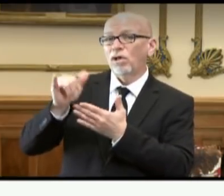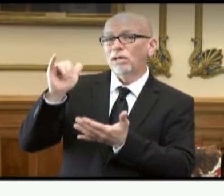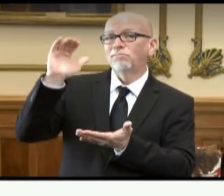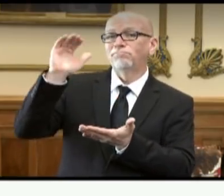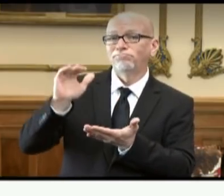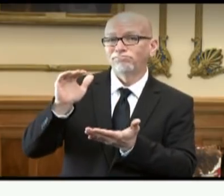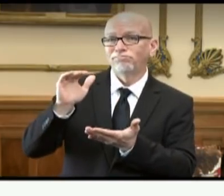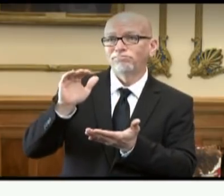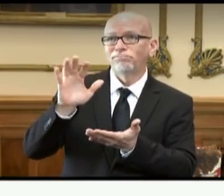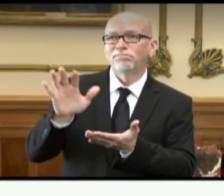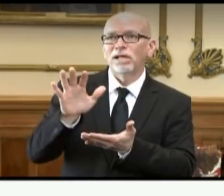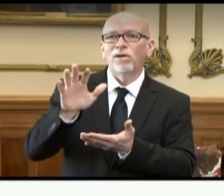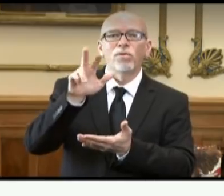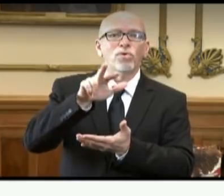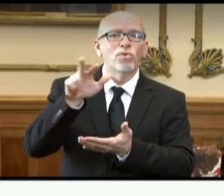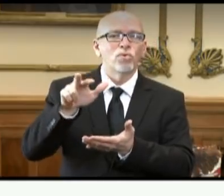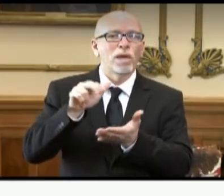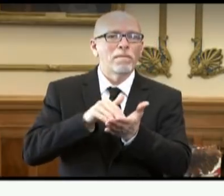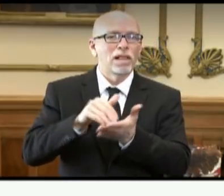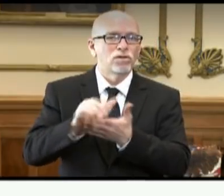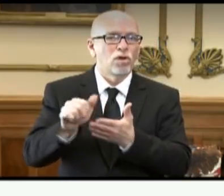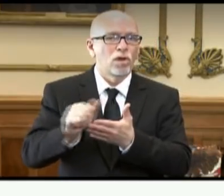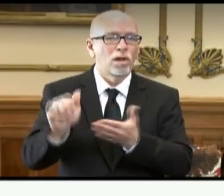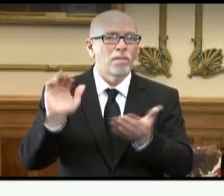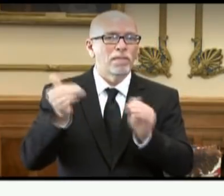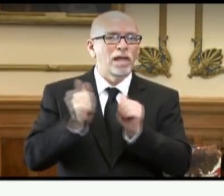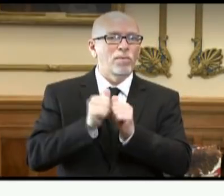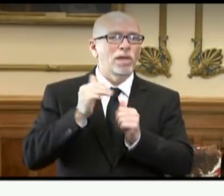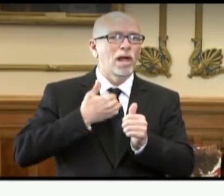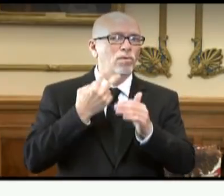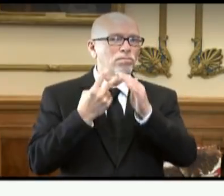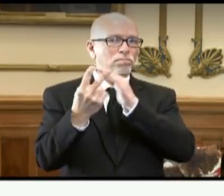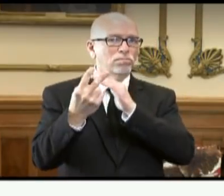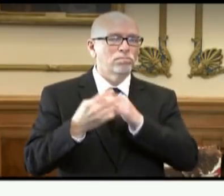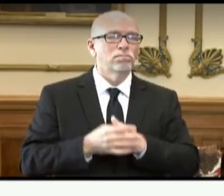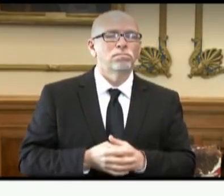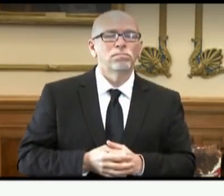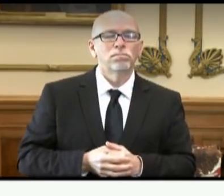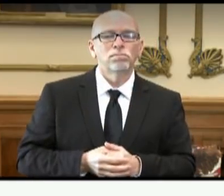AMOUNT IS 70 MILLION DOLLARS SO THAT HUNDRED MILLION DOLLARS HAS BEEN REDUCED TO ABOUT 33